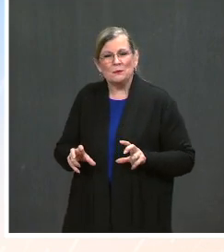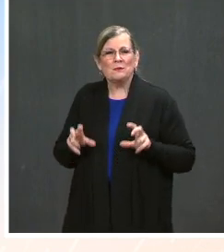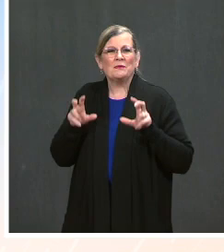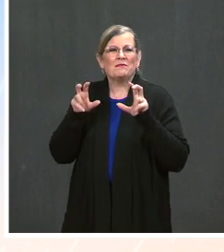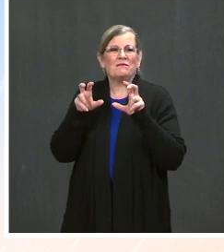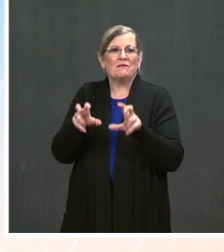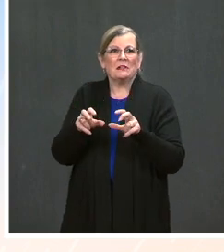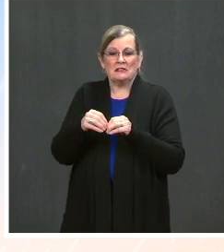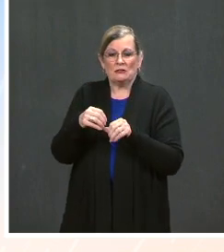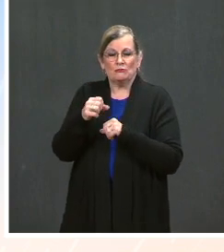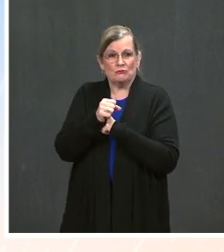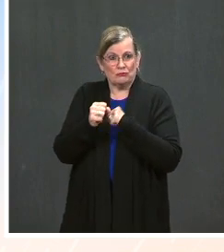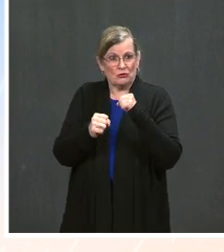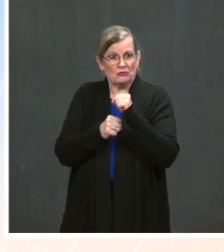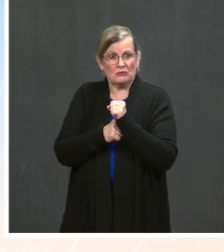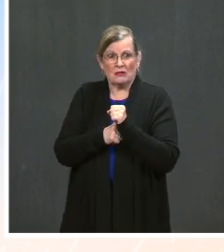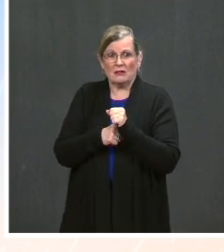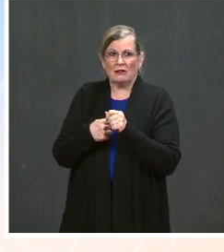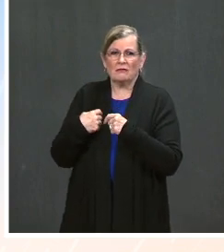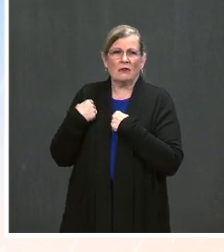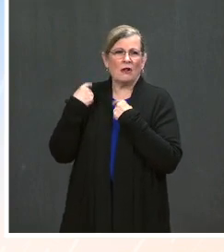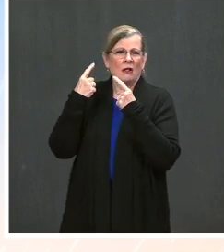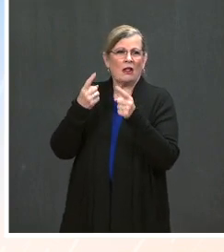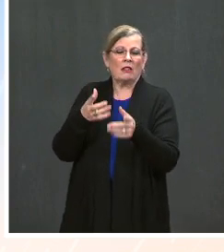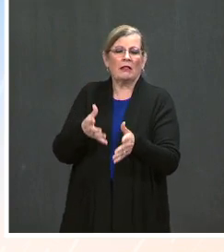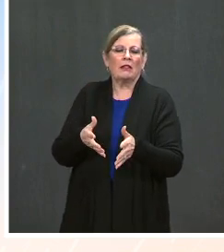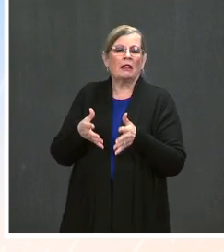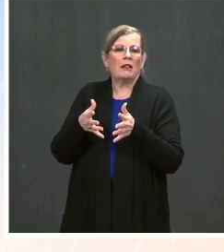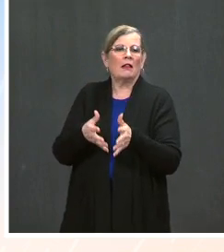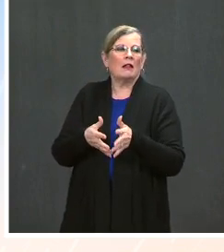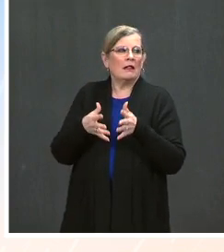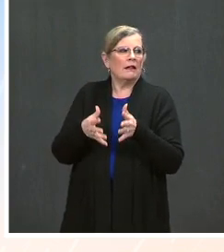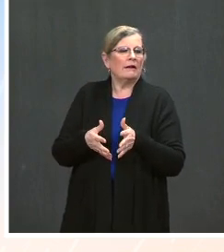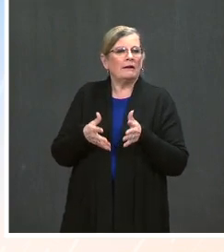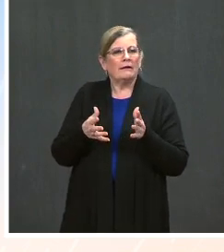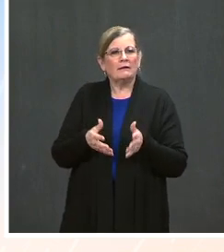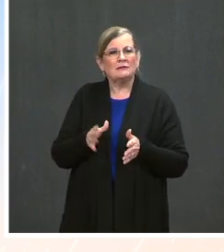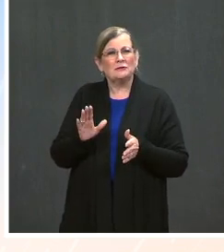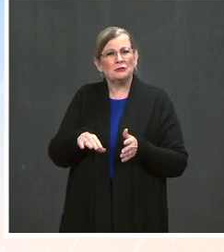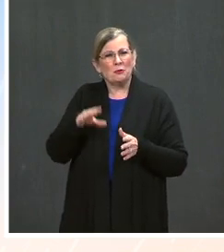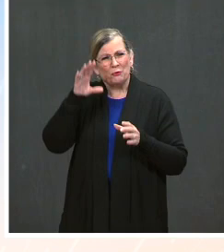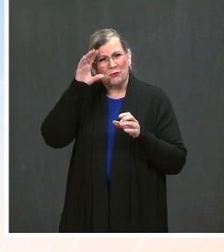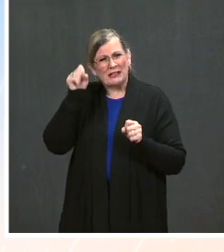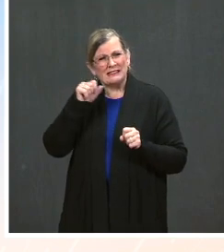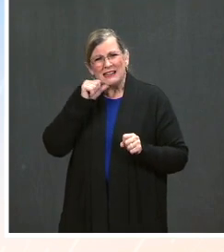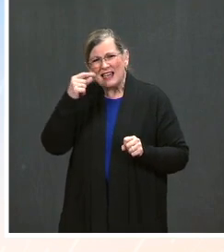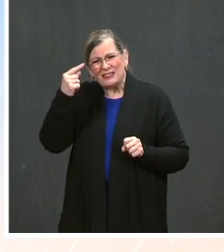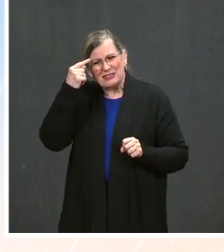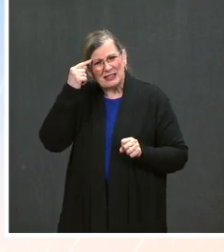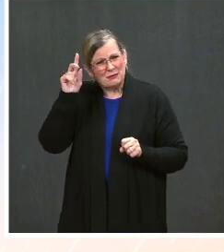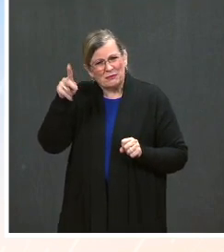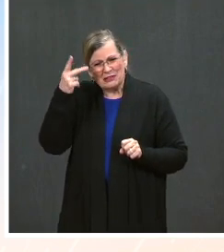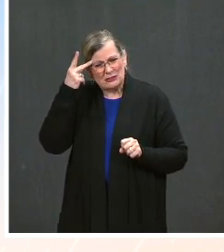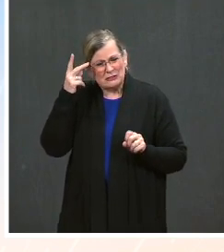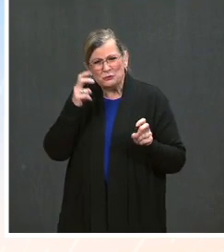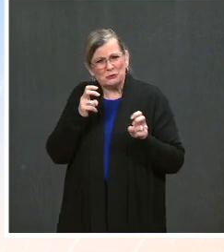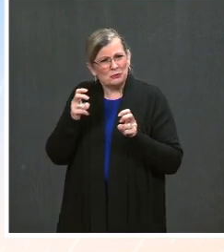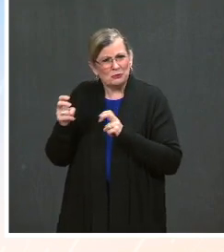And the President doesn't believe that's a political issue. Whether it's roads, railways, bridges, access to broadband --